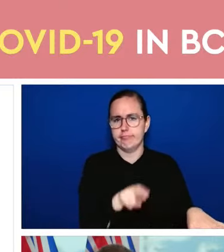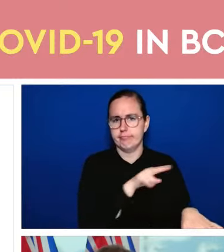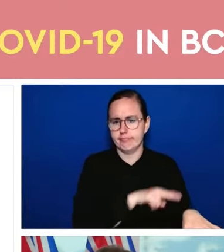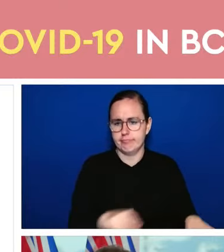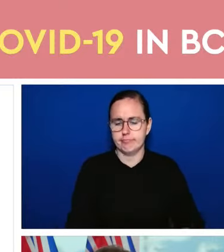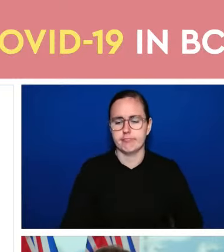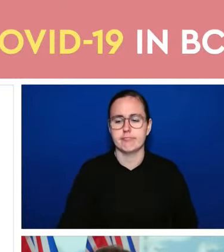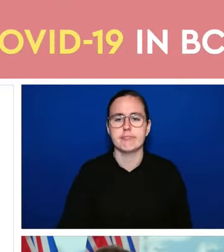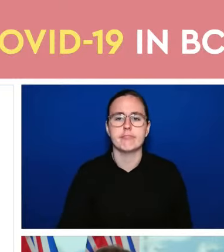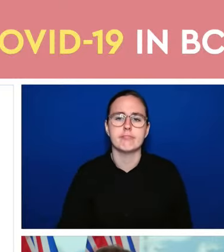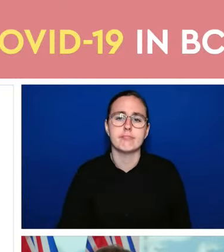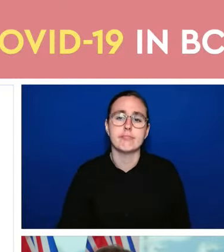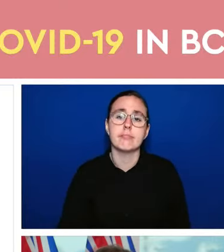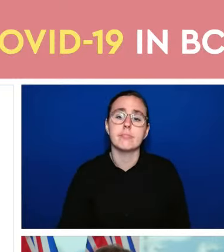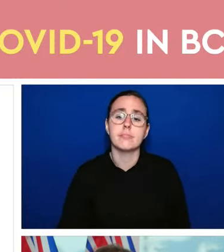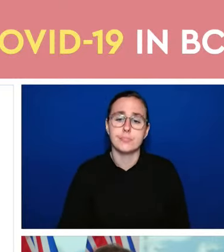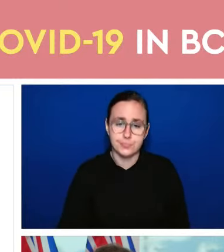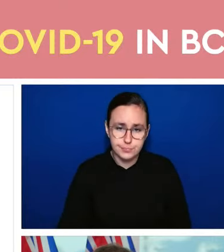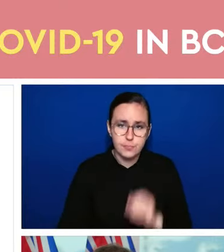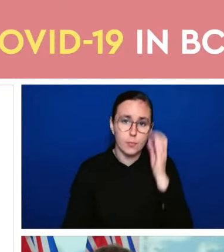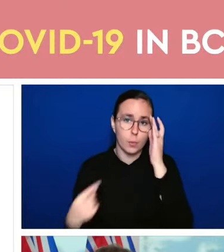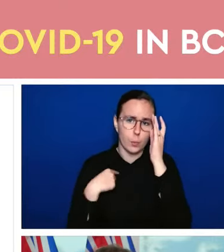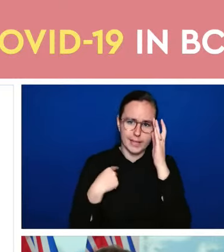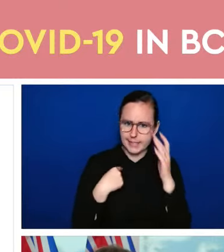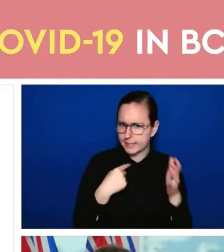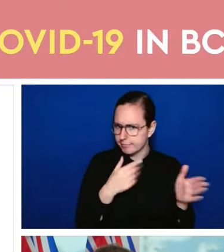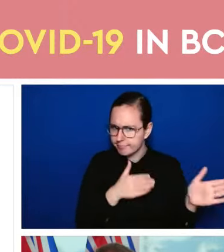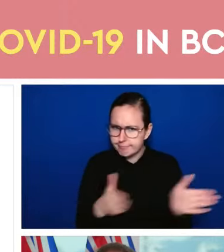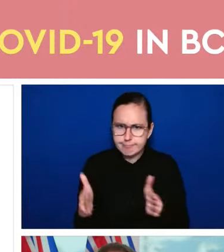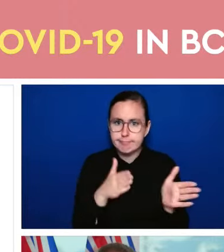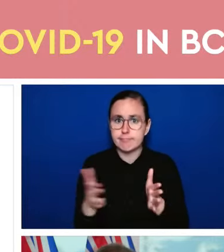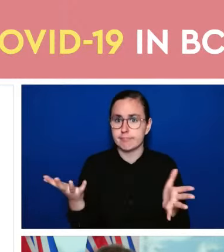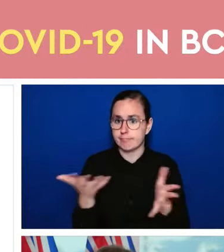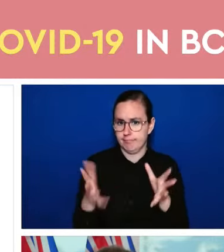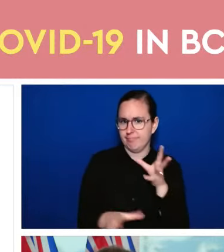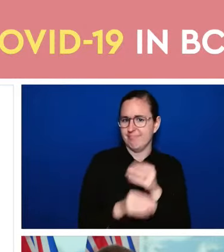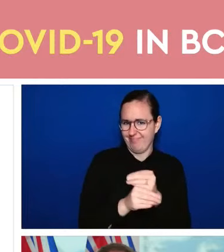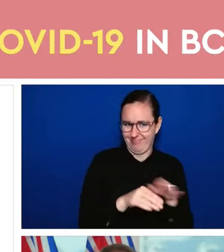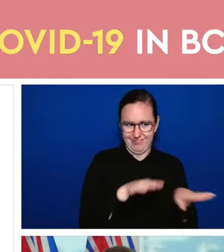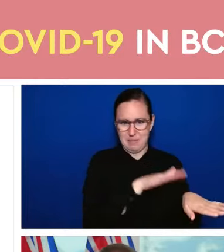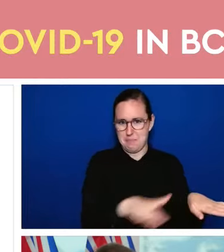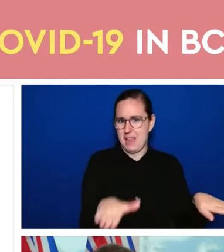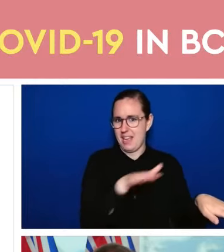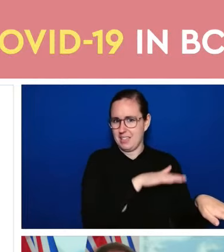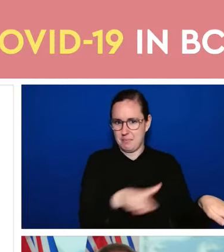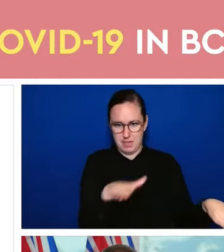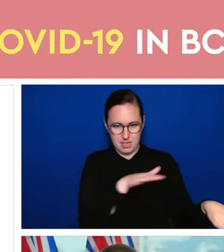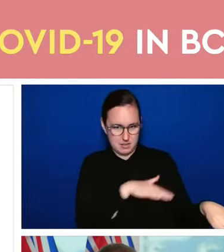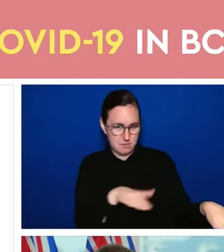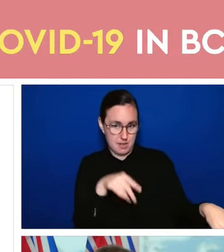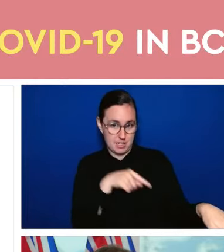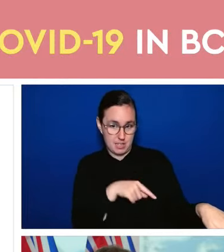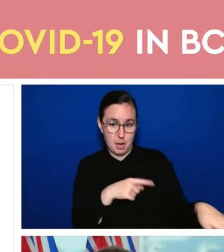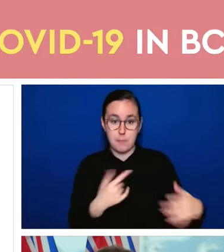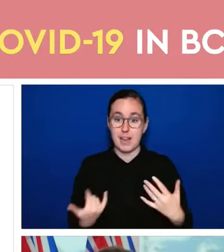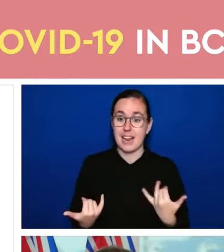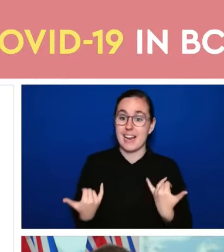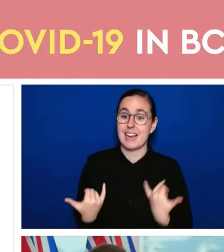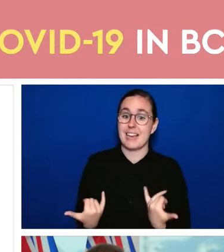additional hospital bed capacity. But of the currently admitted patient. Constantly